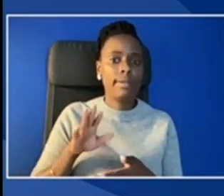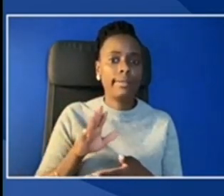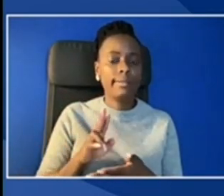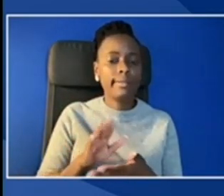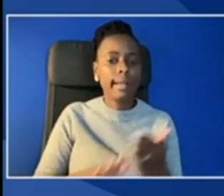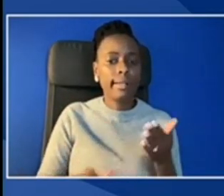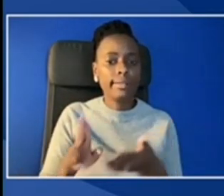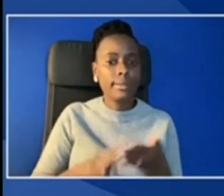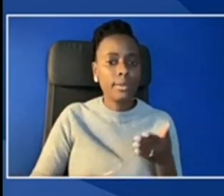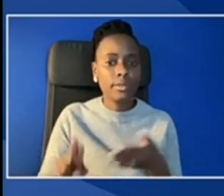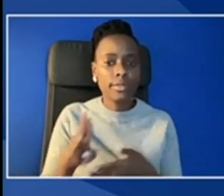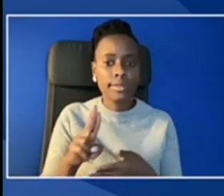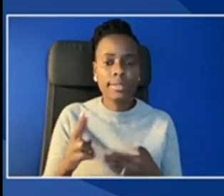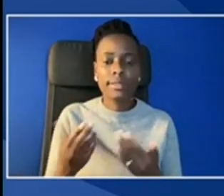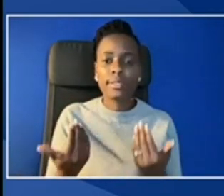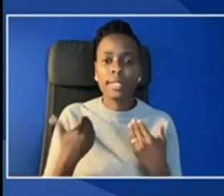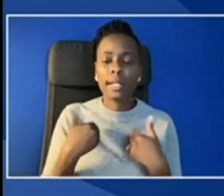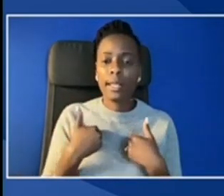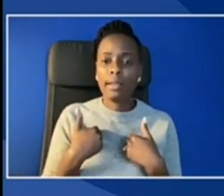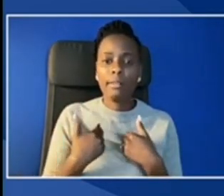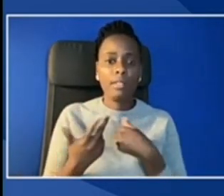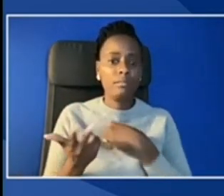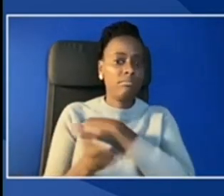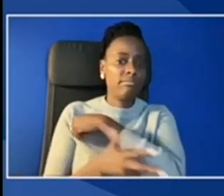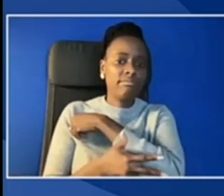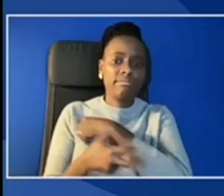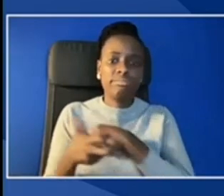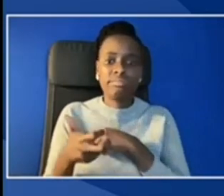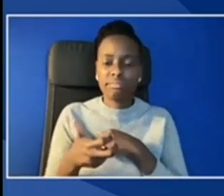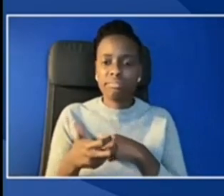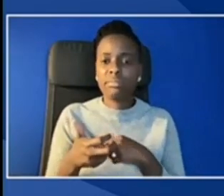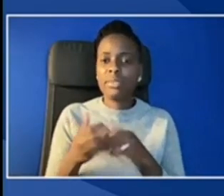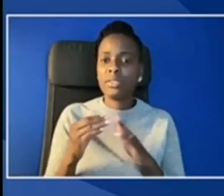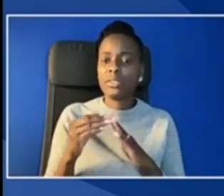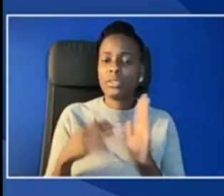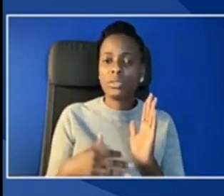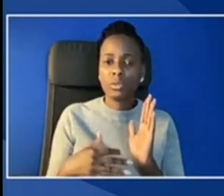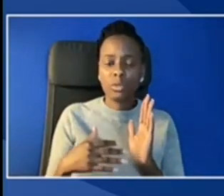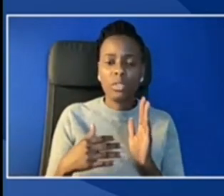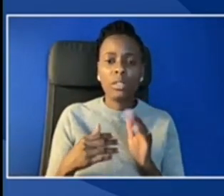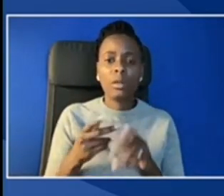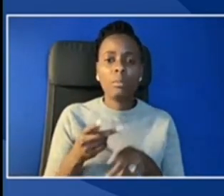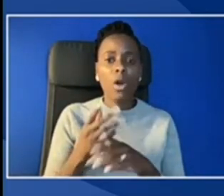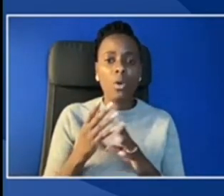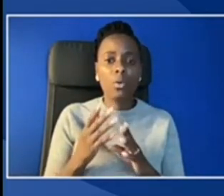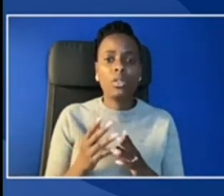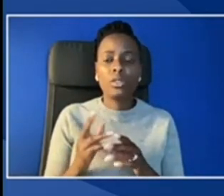have defrauded student borrowers through the deceptive practices, whether it's